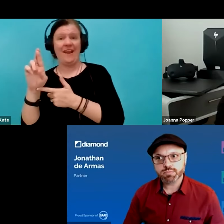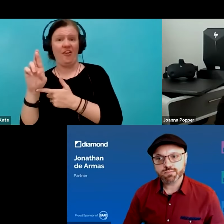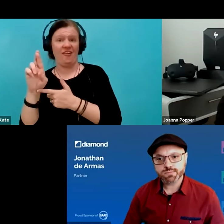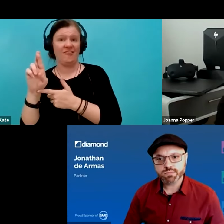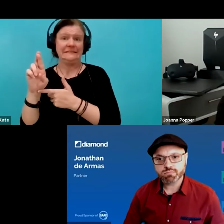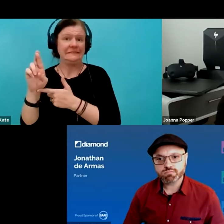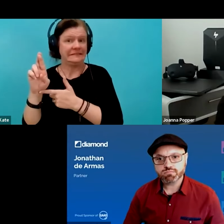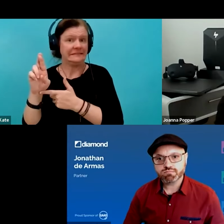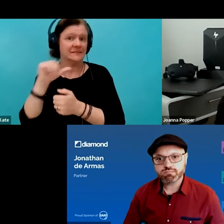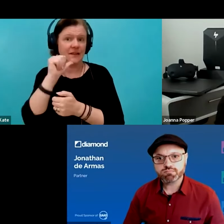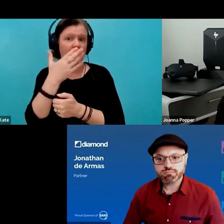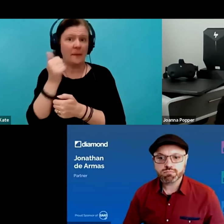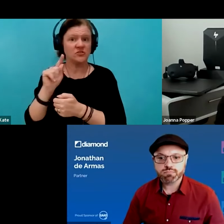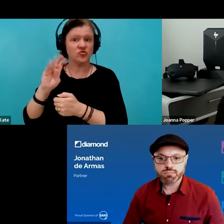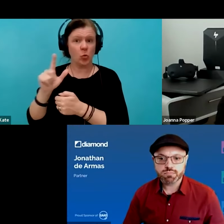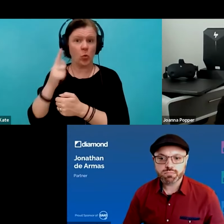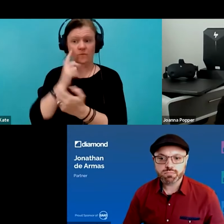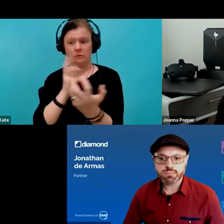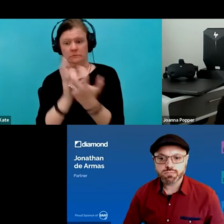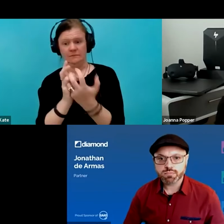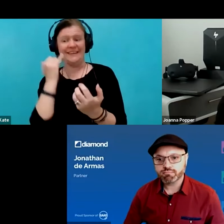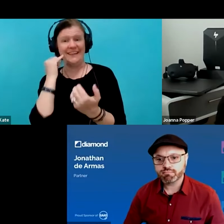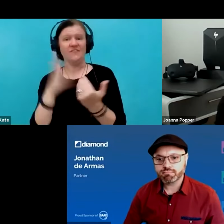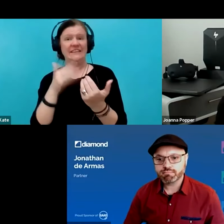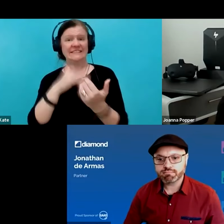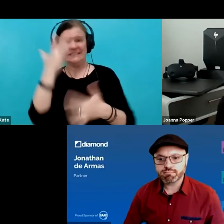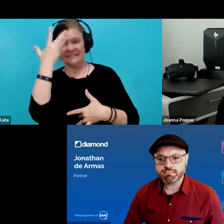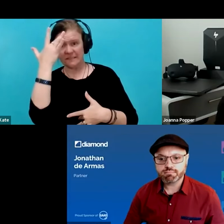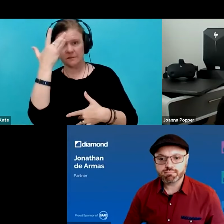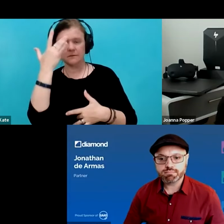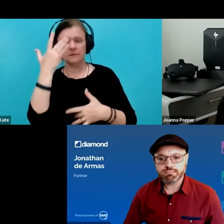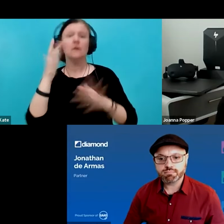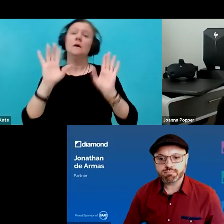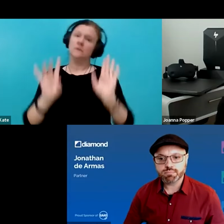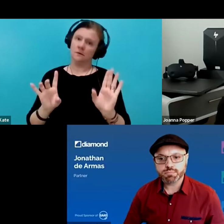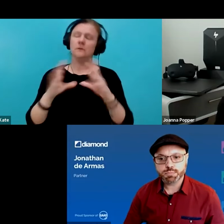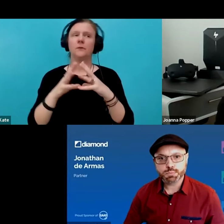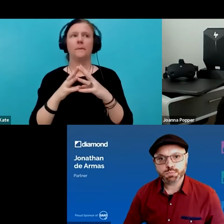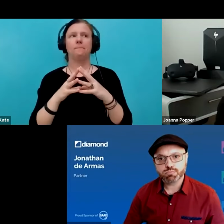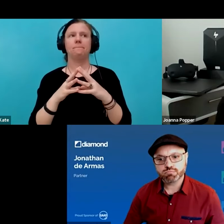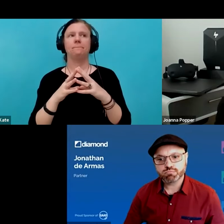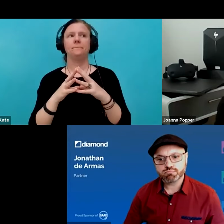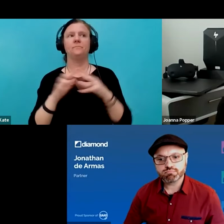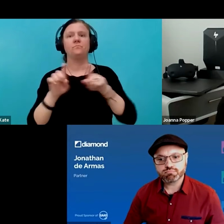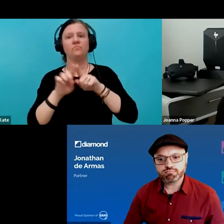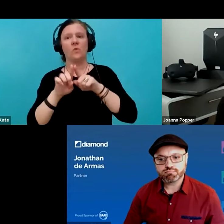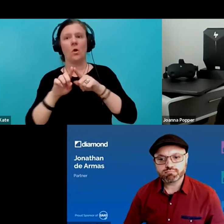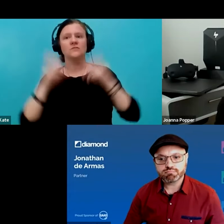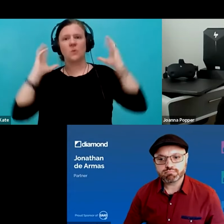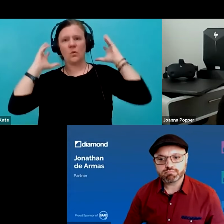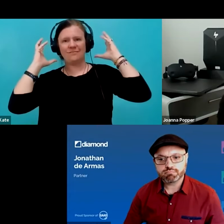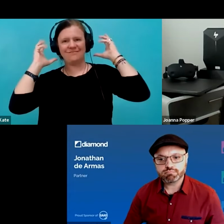Christina Heller: tool for you to be able to learn most effectively, although Christina Heller: I don't want to forget about the audio aspect that you know we